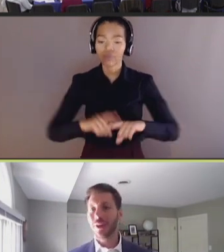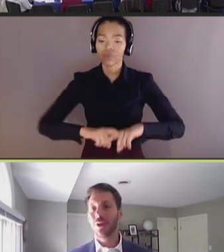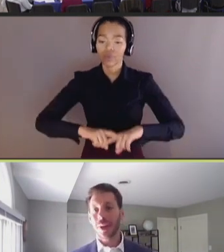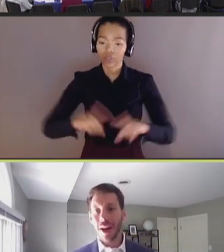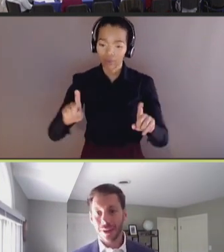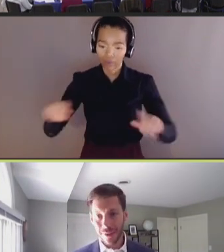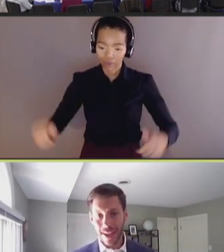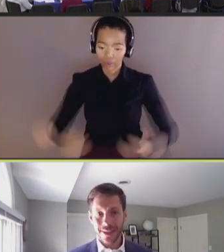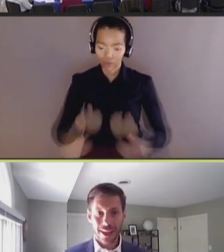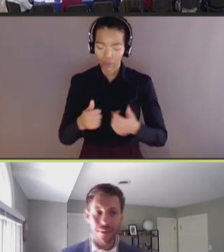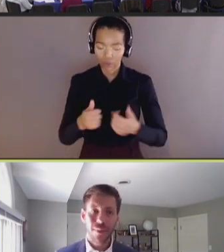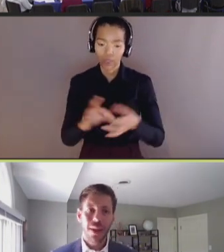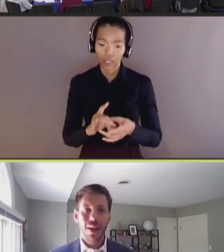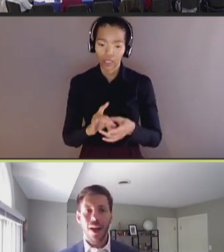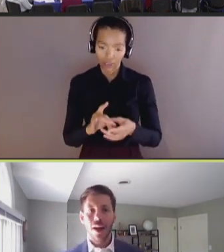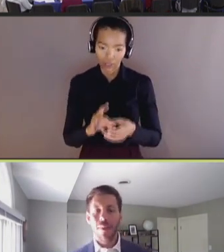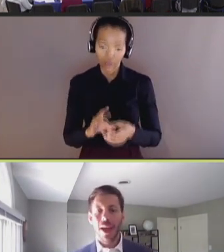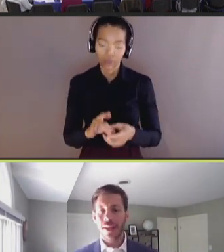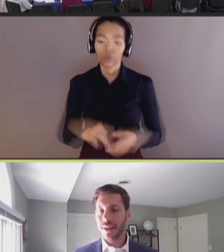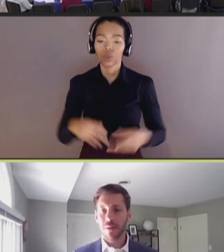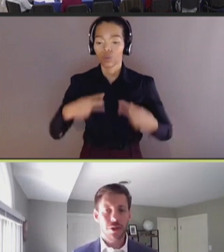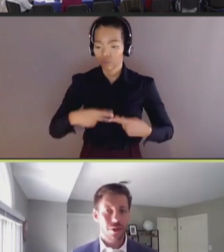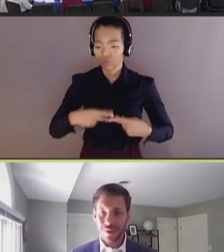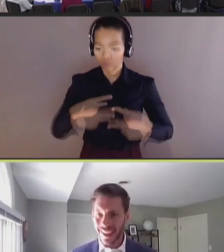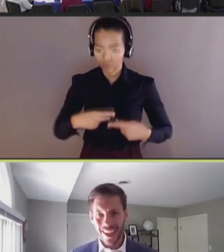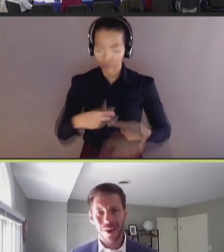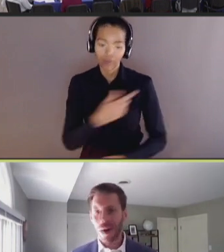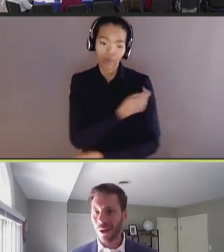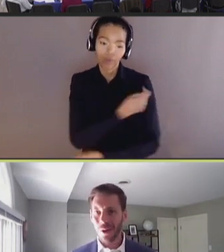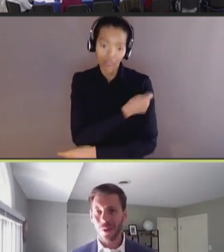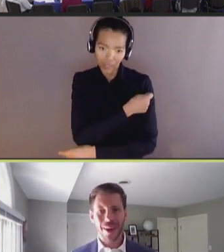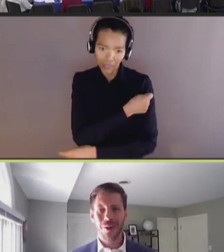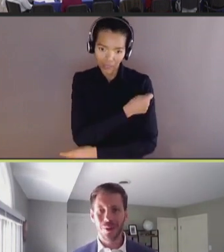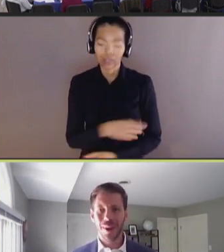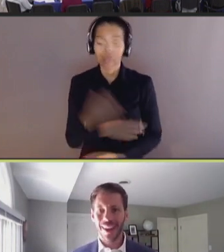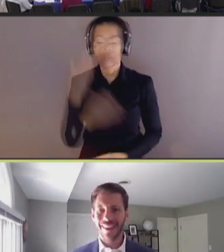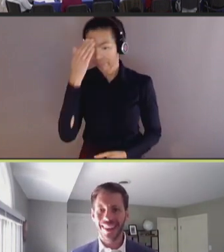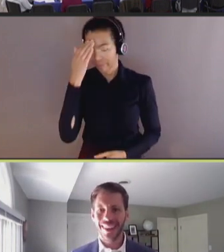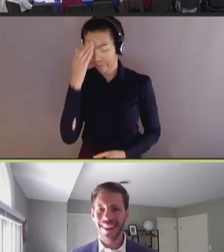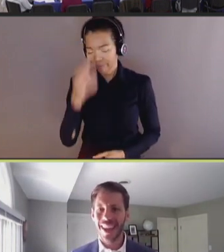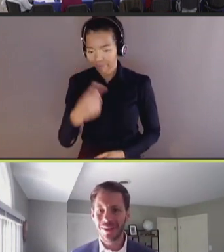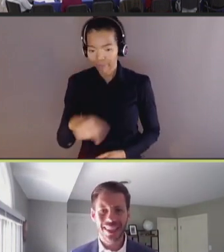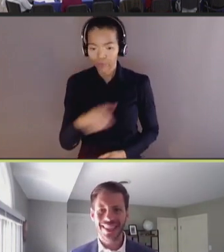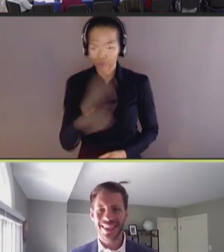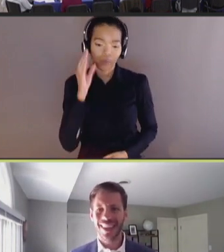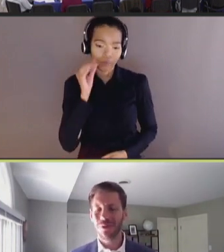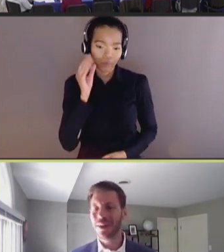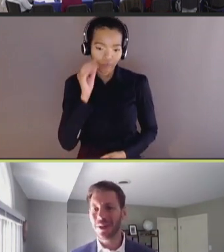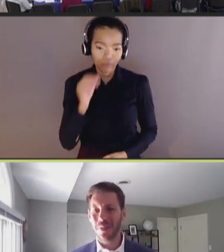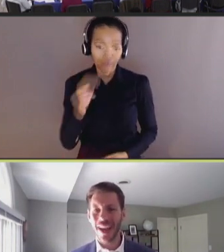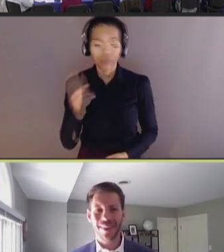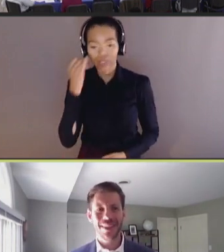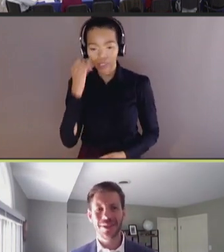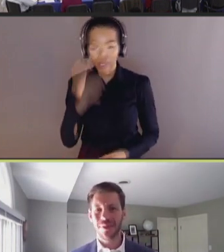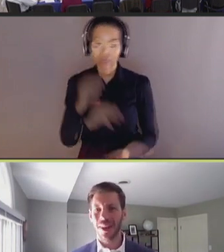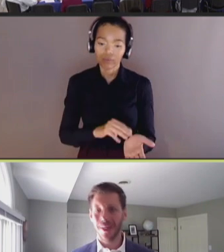pneumococcal vaccine. As I'm sure, again, all are aware who have MDs and research backgrounds